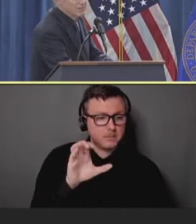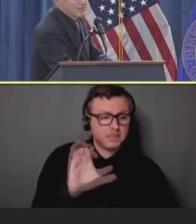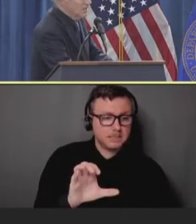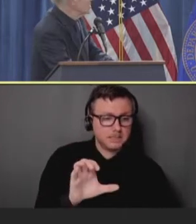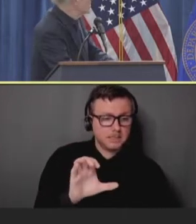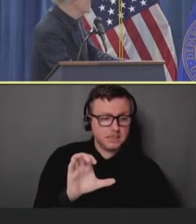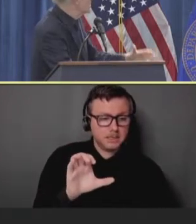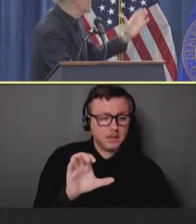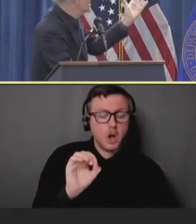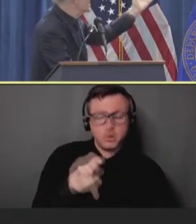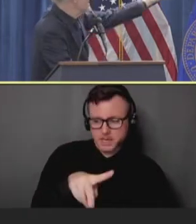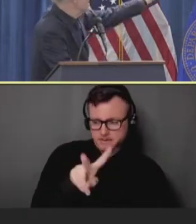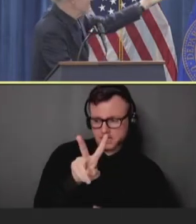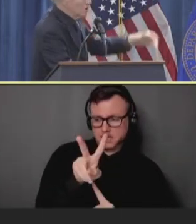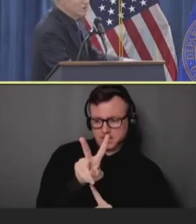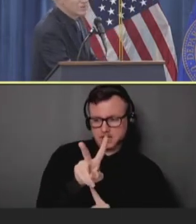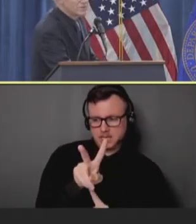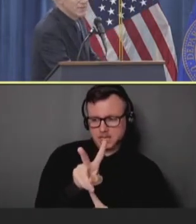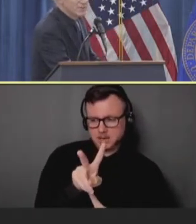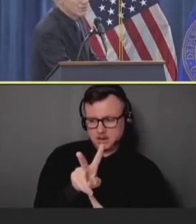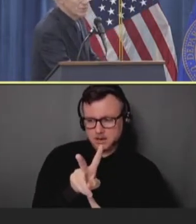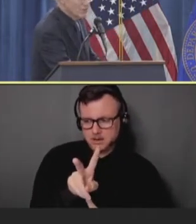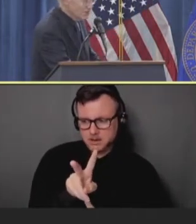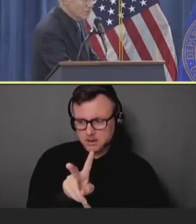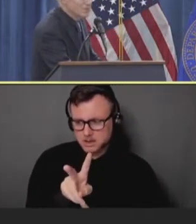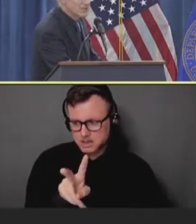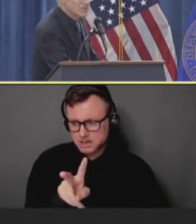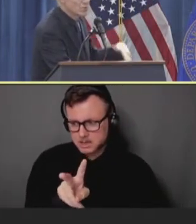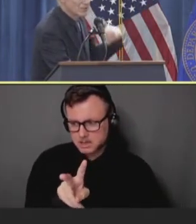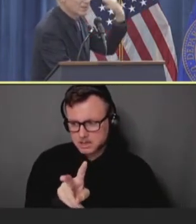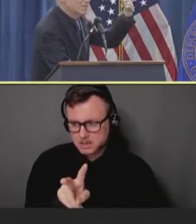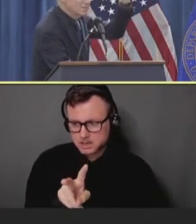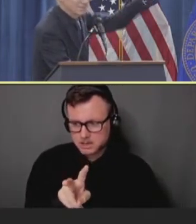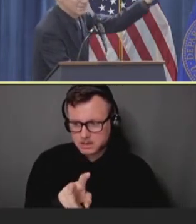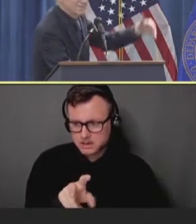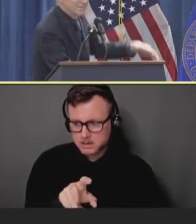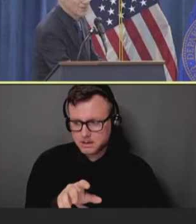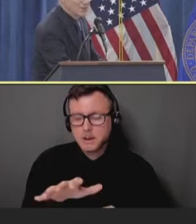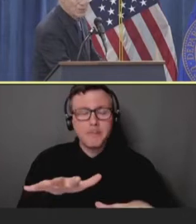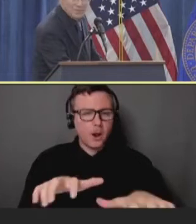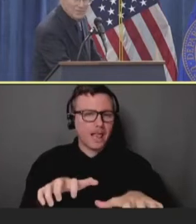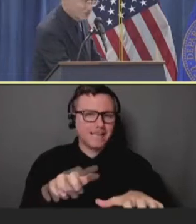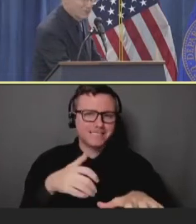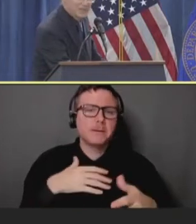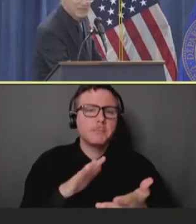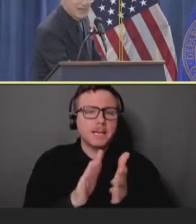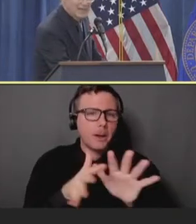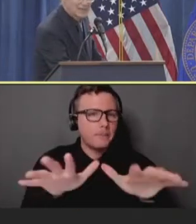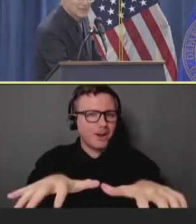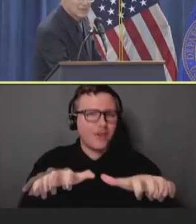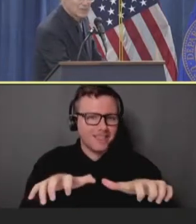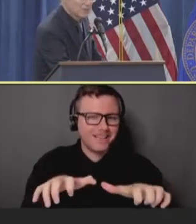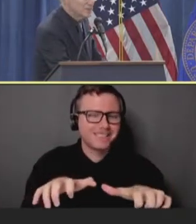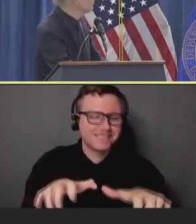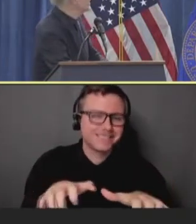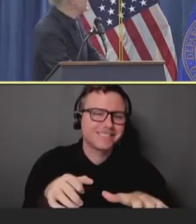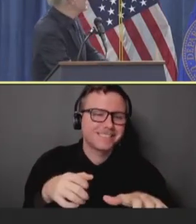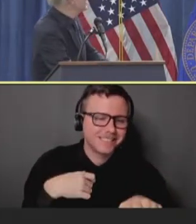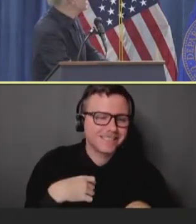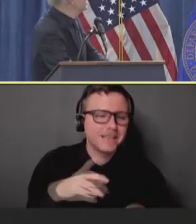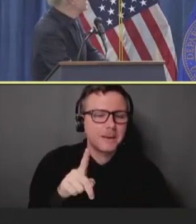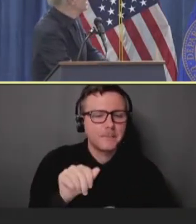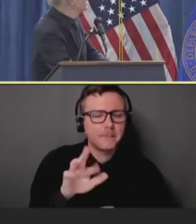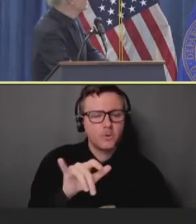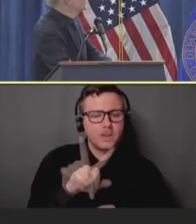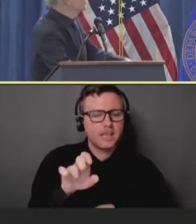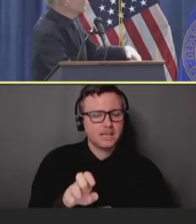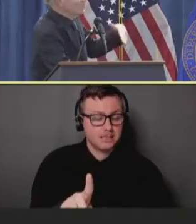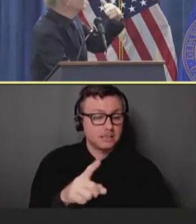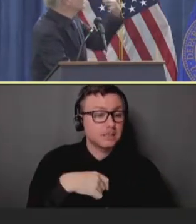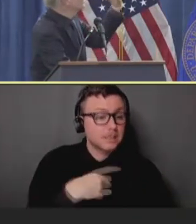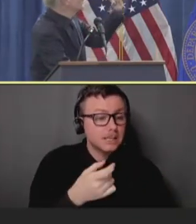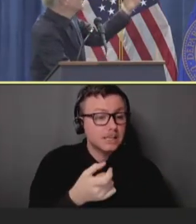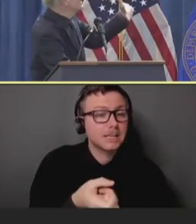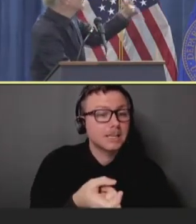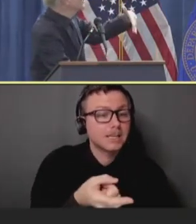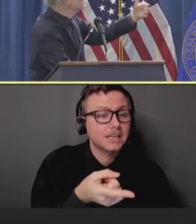So, this is March of 2022, and this is what the, you know, GPEI is putting out in recommendations